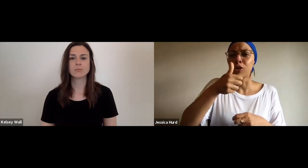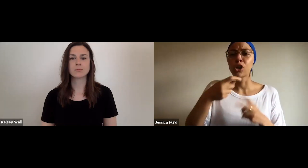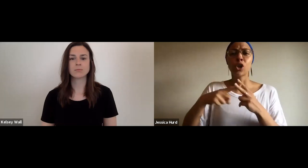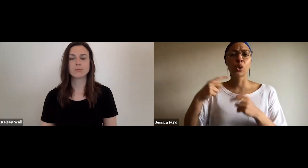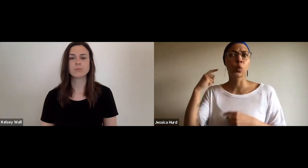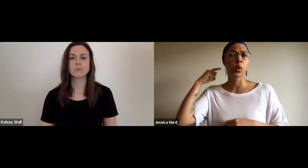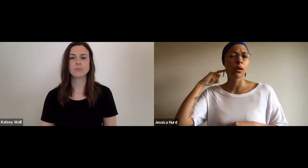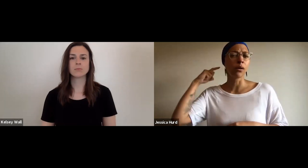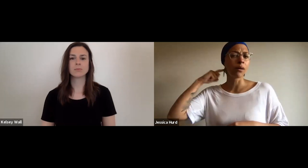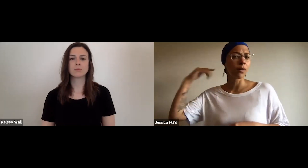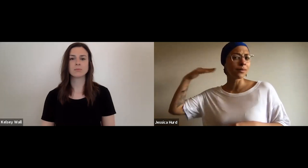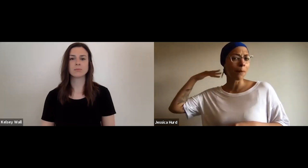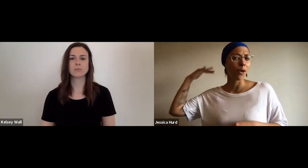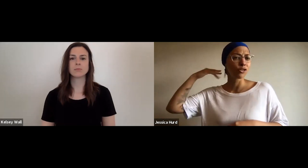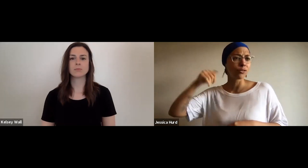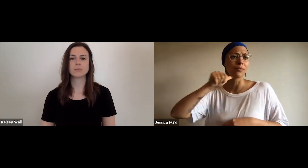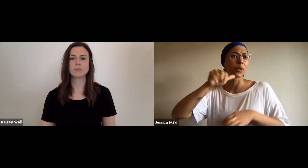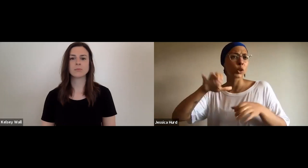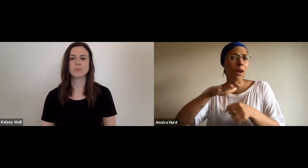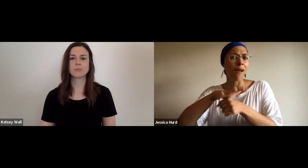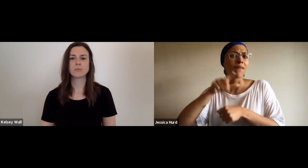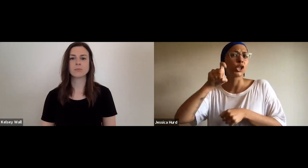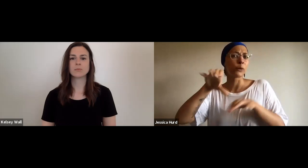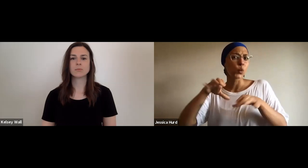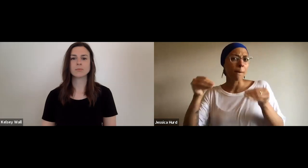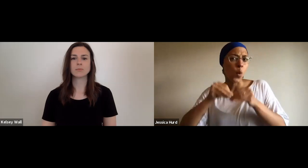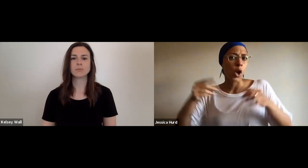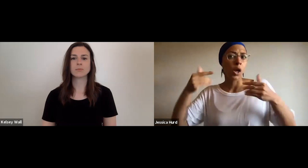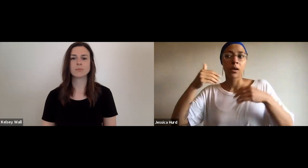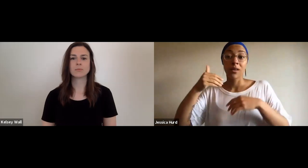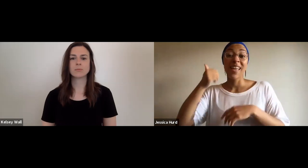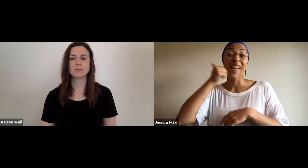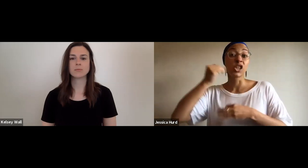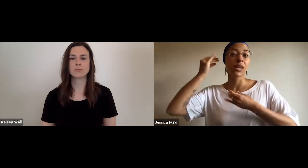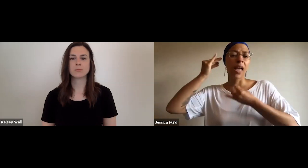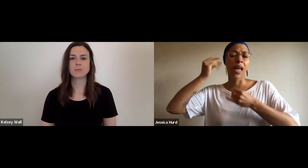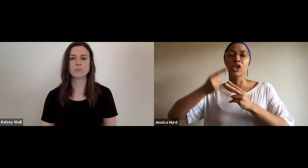You know, things are harder right now, and it's harder to pull those subconscious thoughts out,